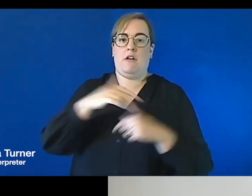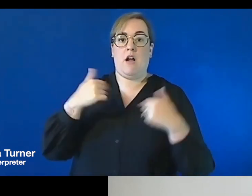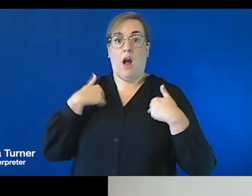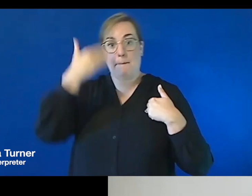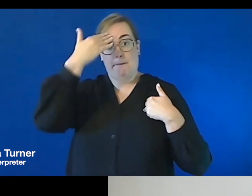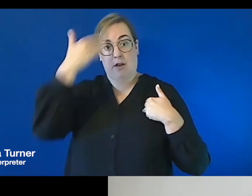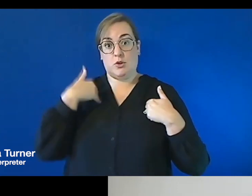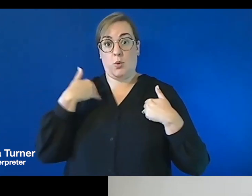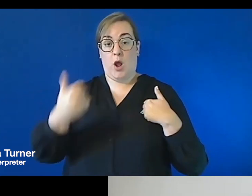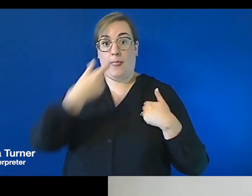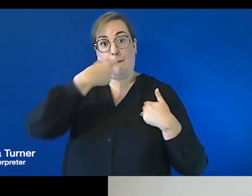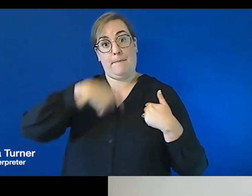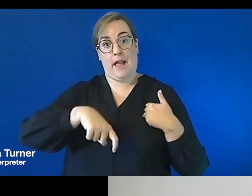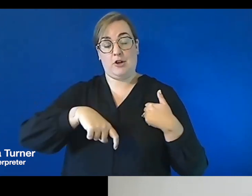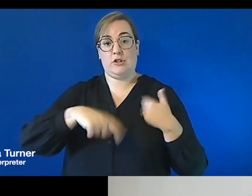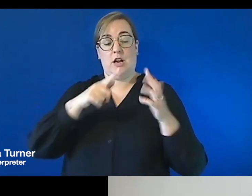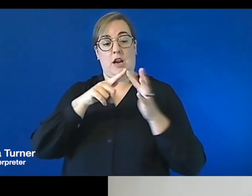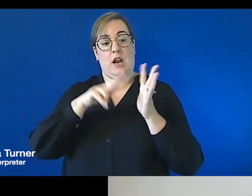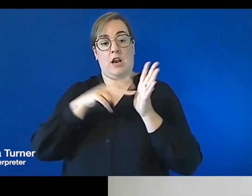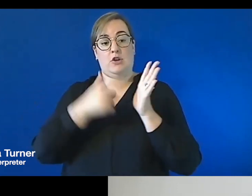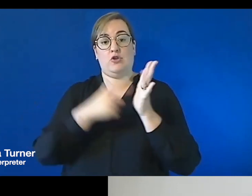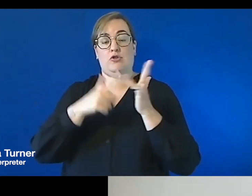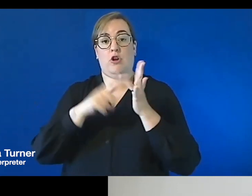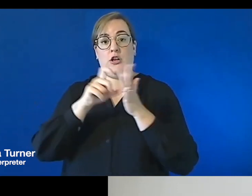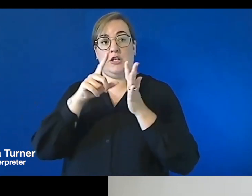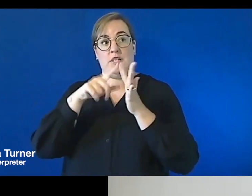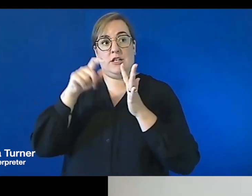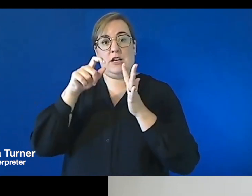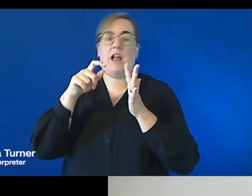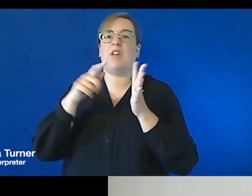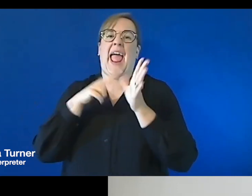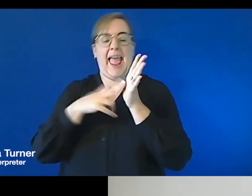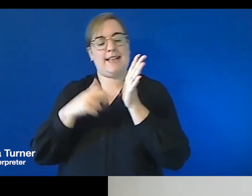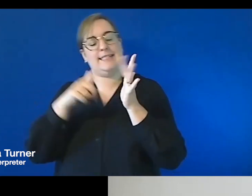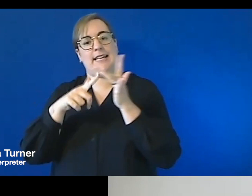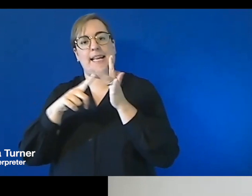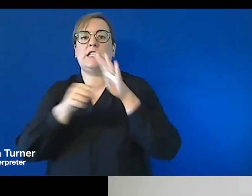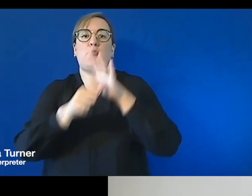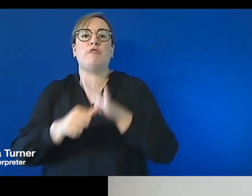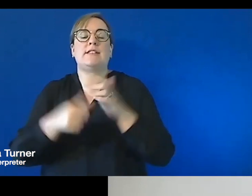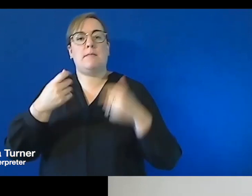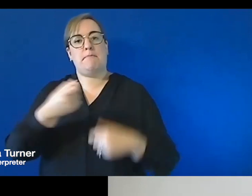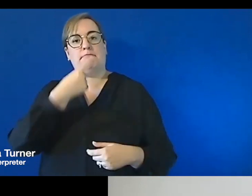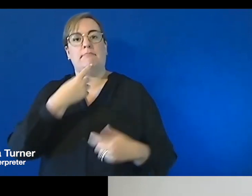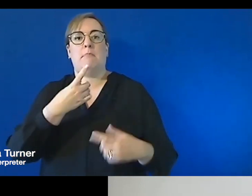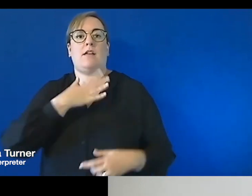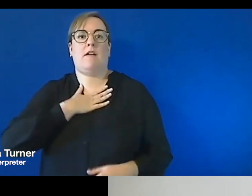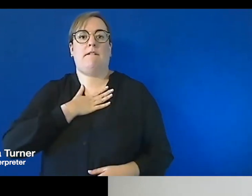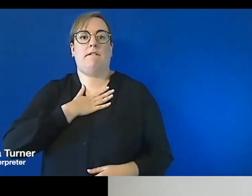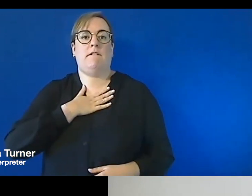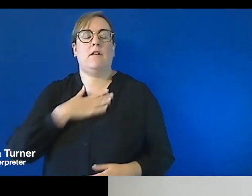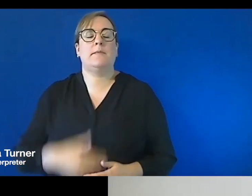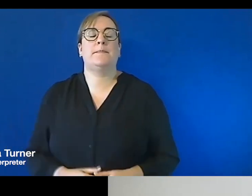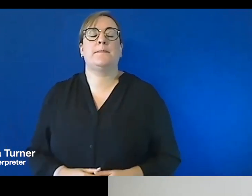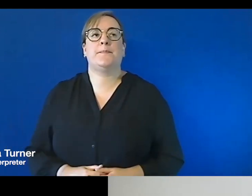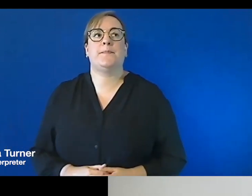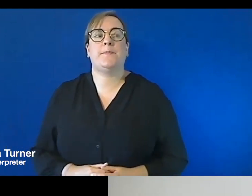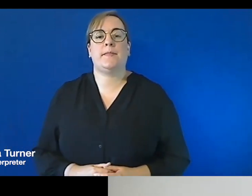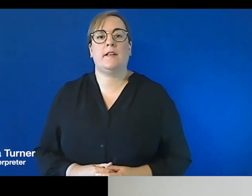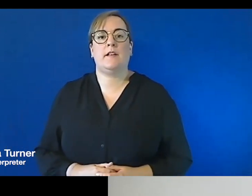an antidepressant recent years, and I believe it's almost impossible solve mental health issues until